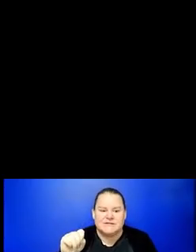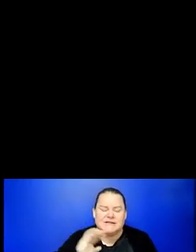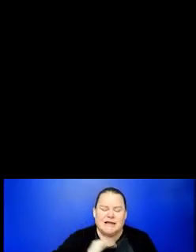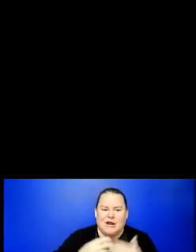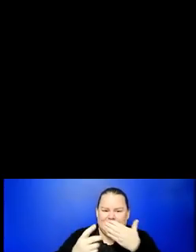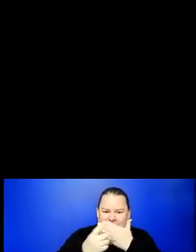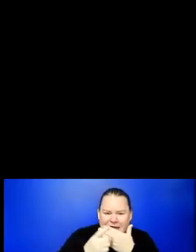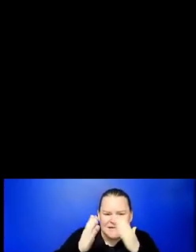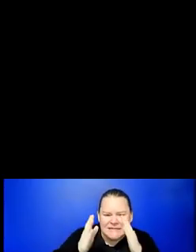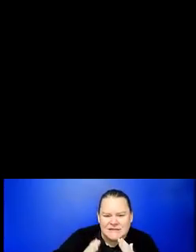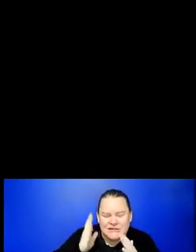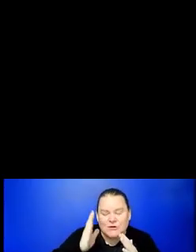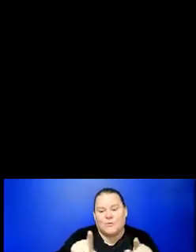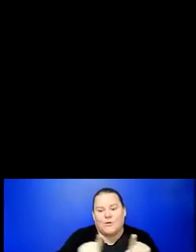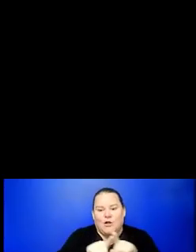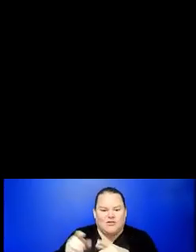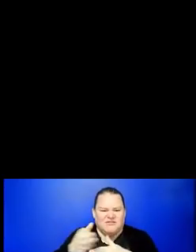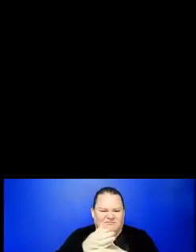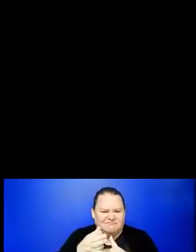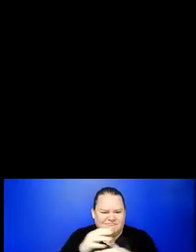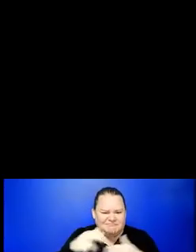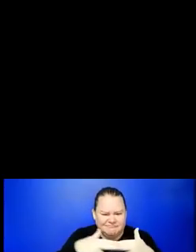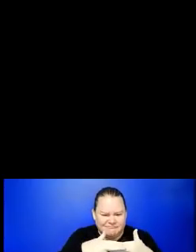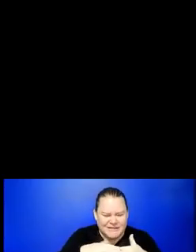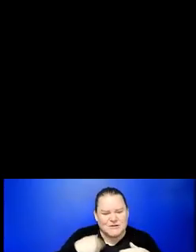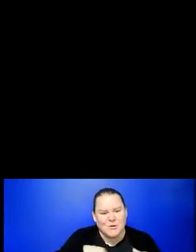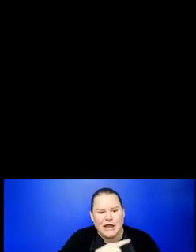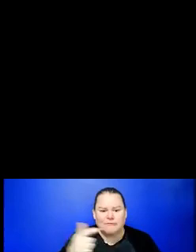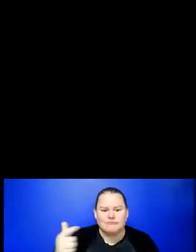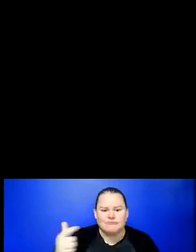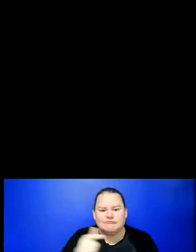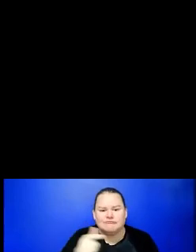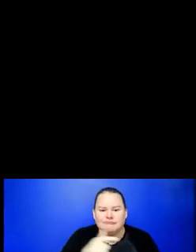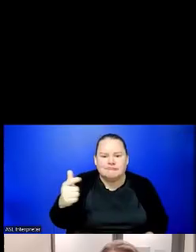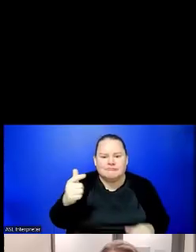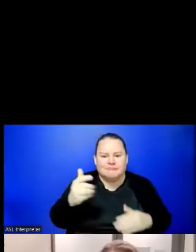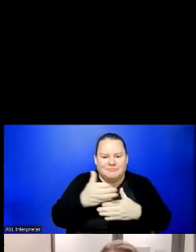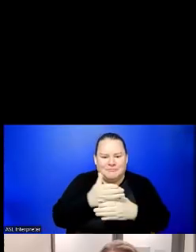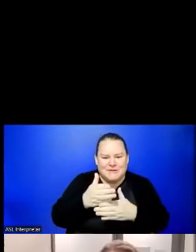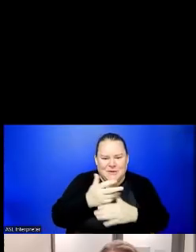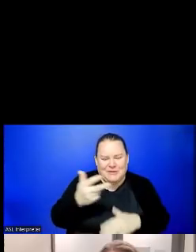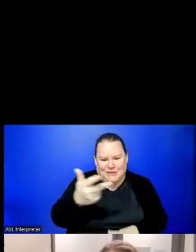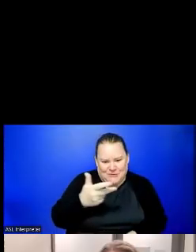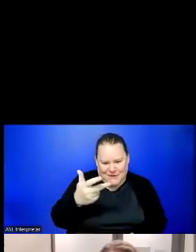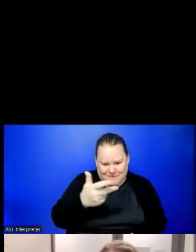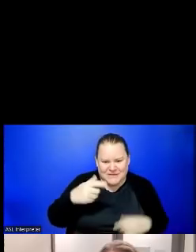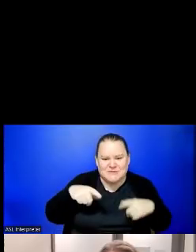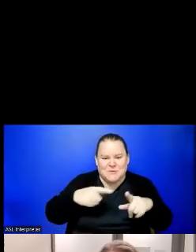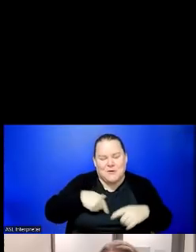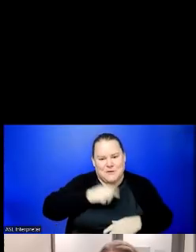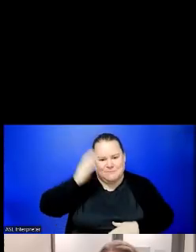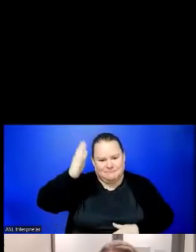slides, so we'll kind of bounce around a little bit between the three of us. As we present this information, we are going to